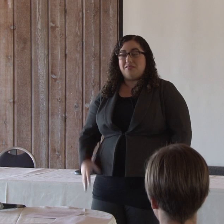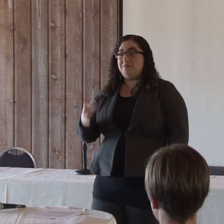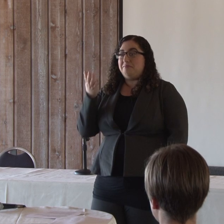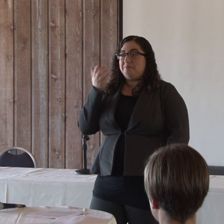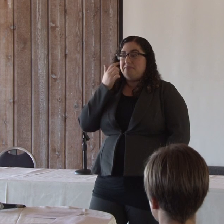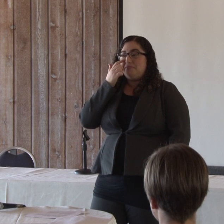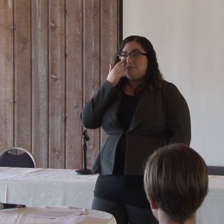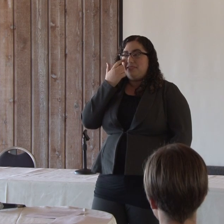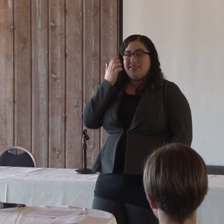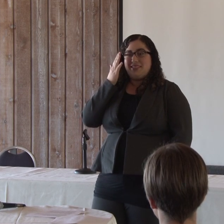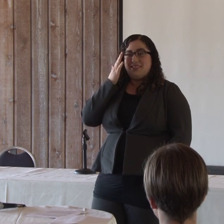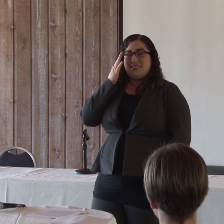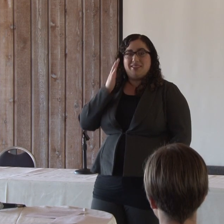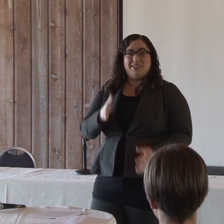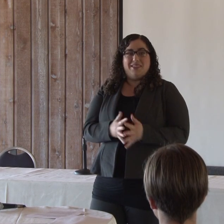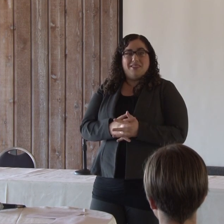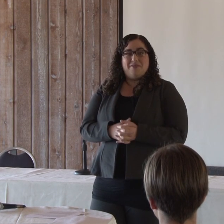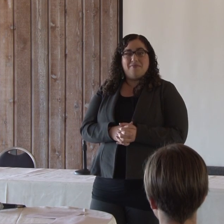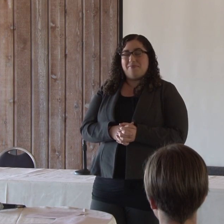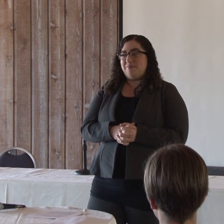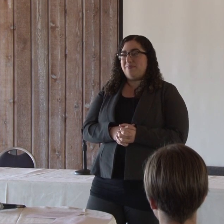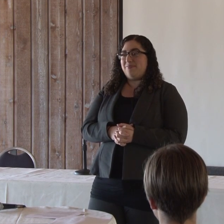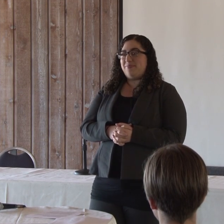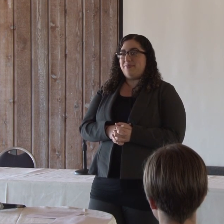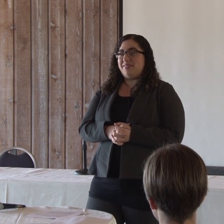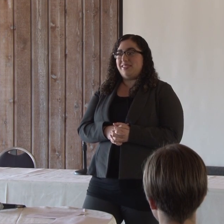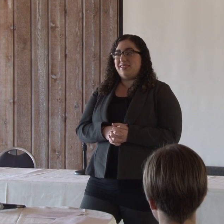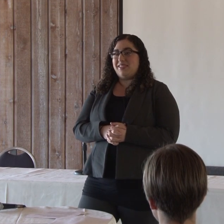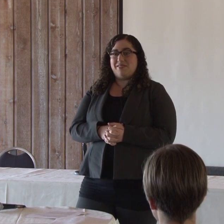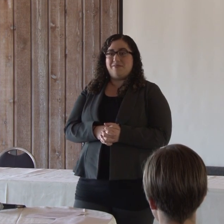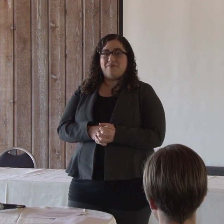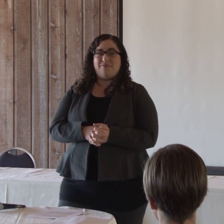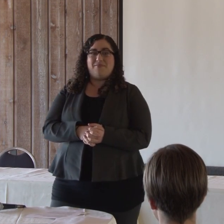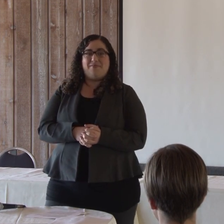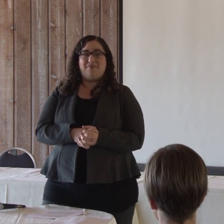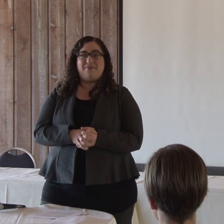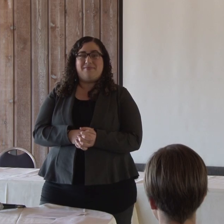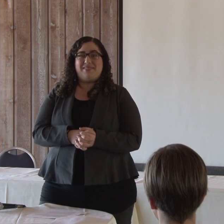For those of you who are new to the deaf community. Are there any questions